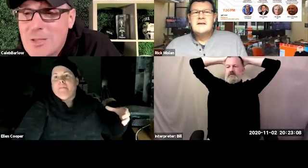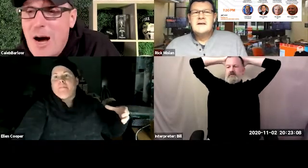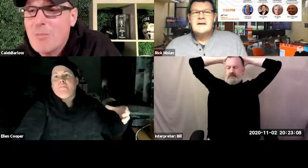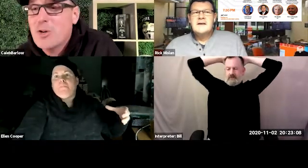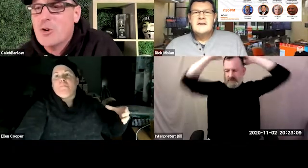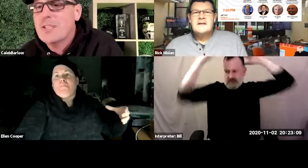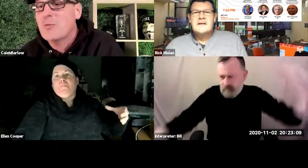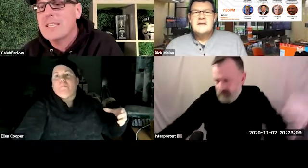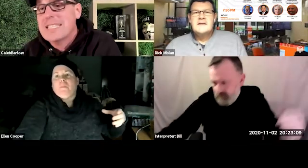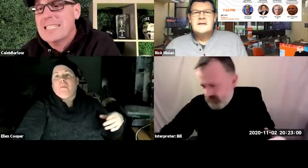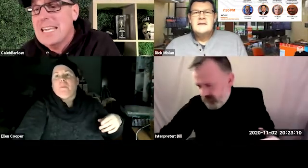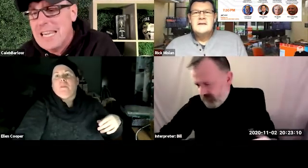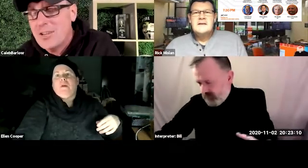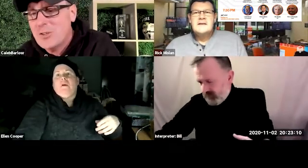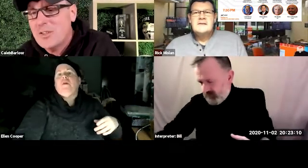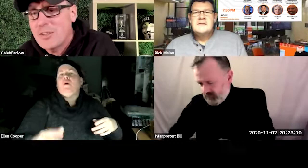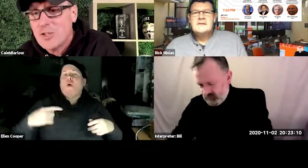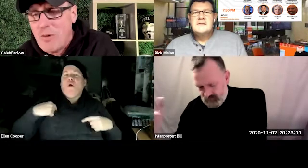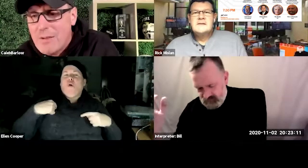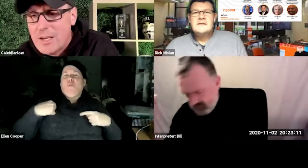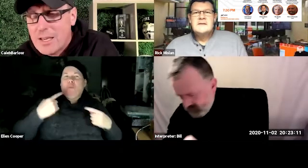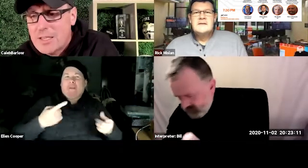about but you couldn't really see until they've done this graphic is